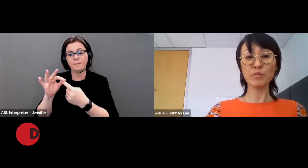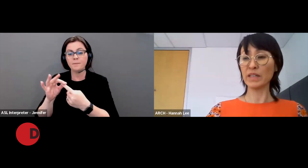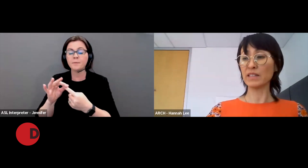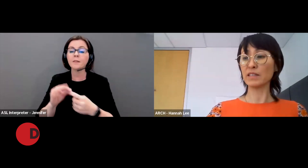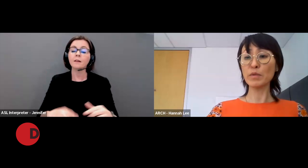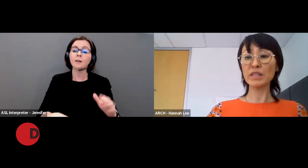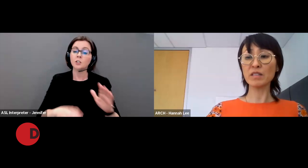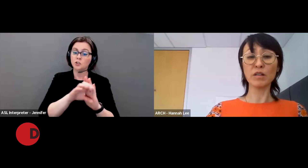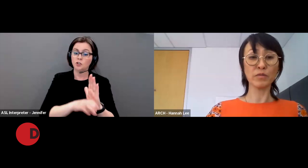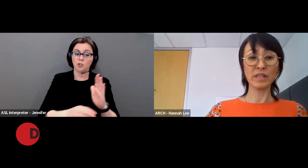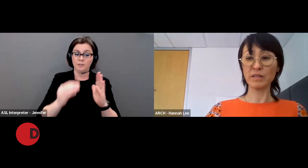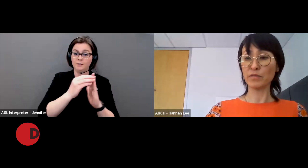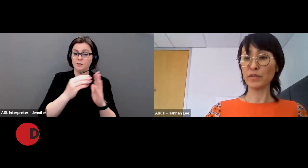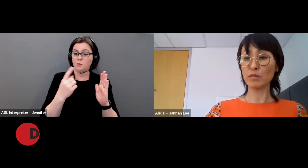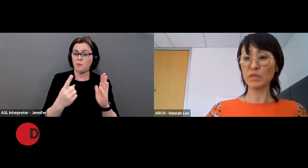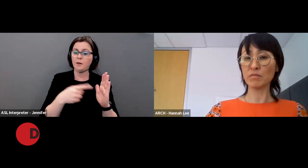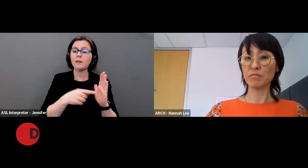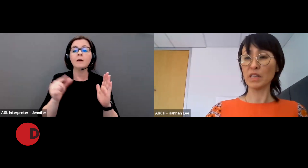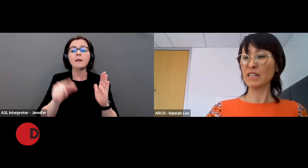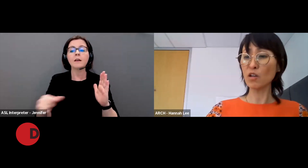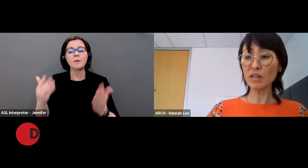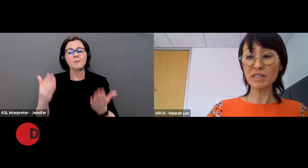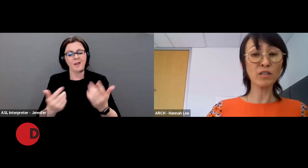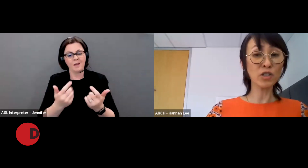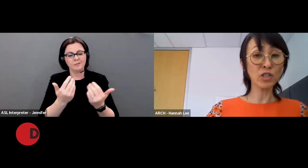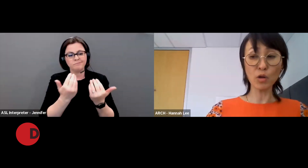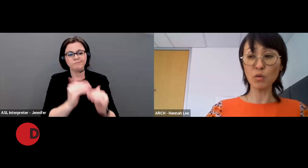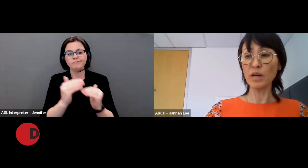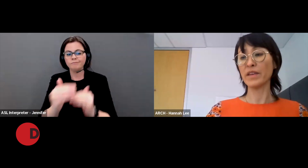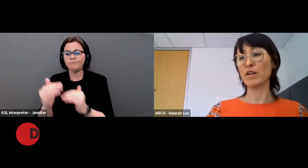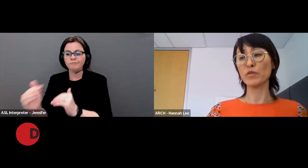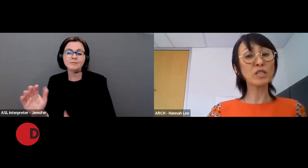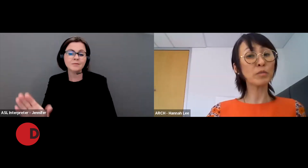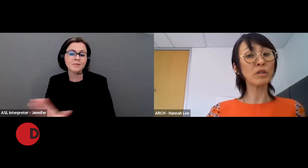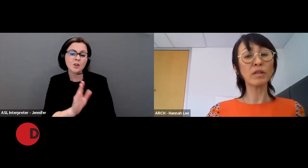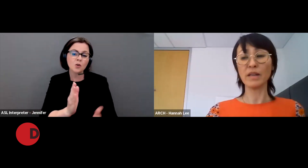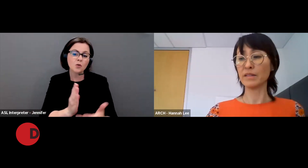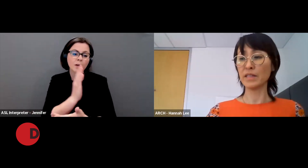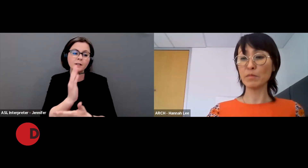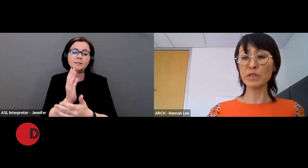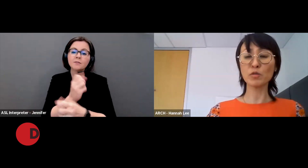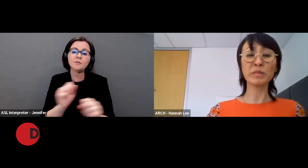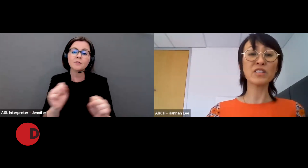may place limits on rights and freedoms as long as it can show that